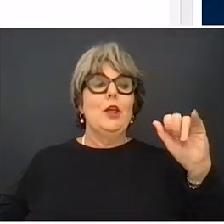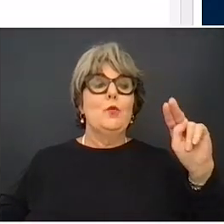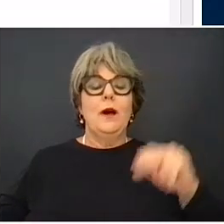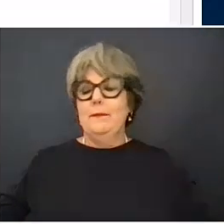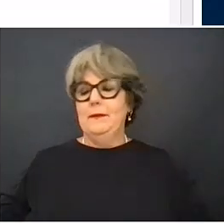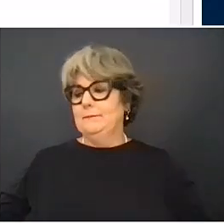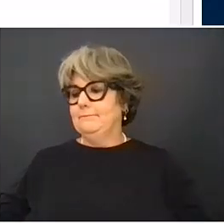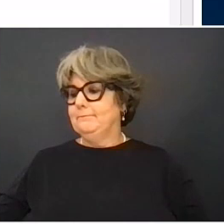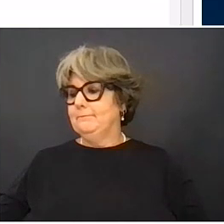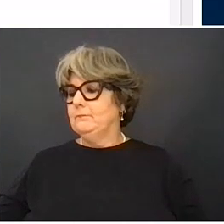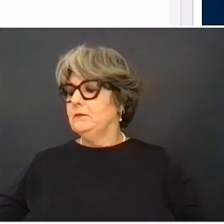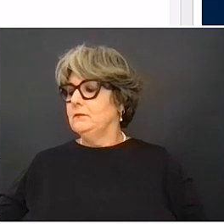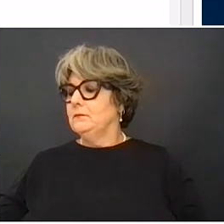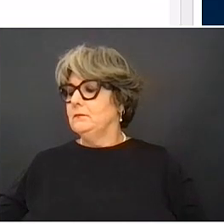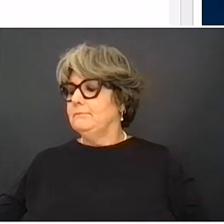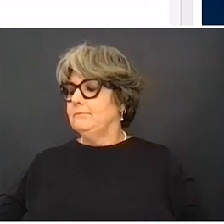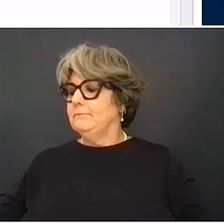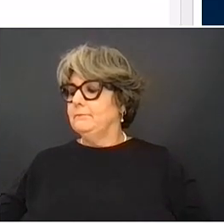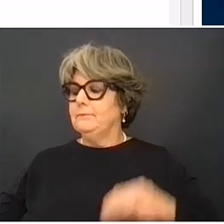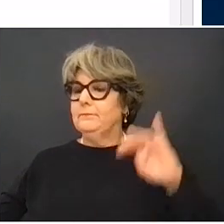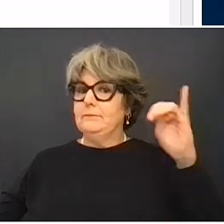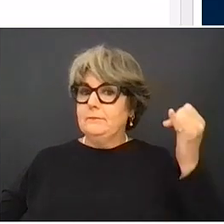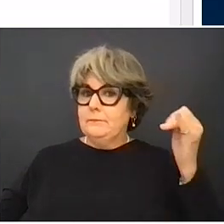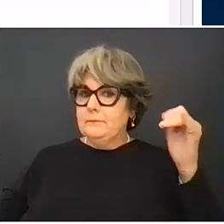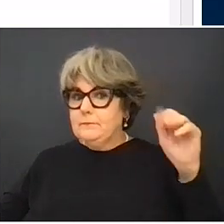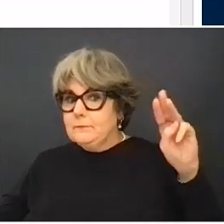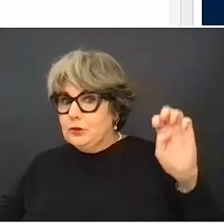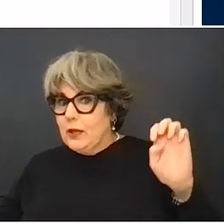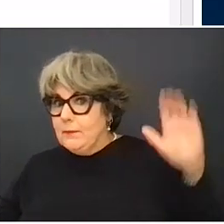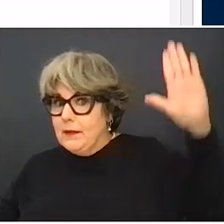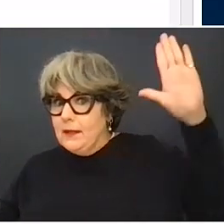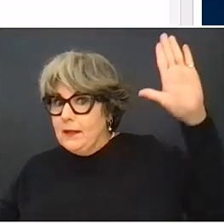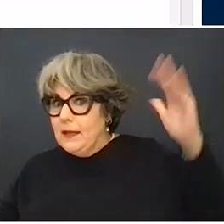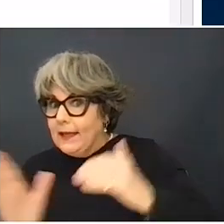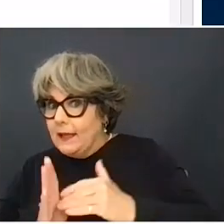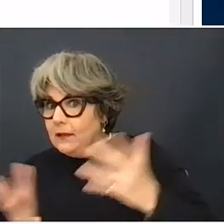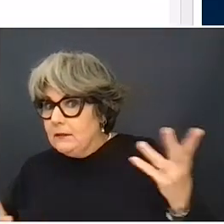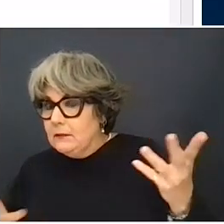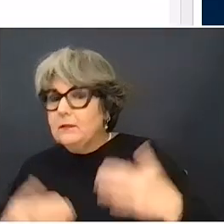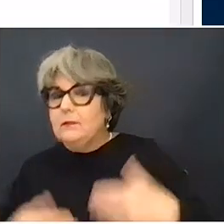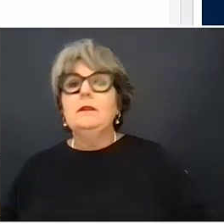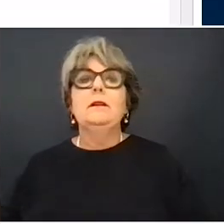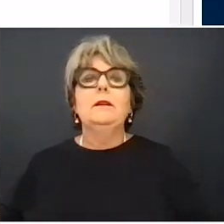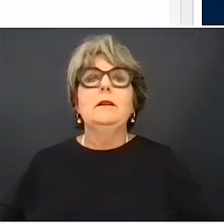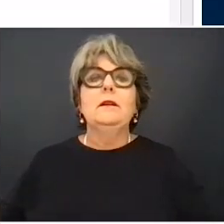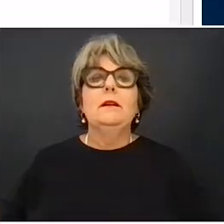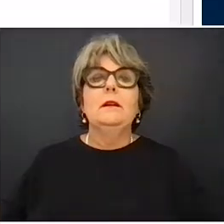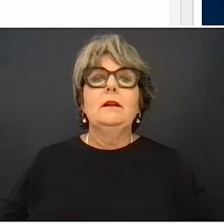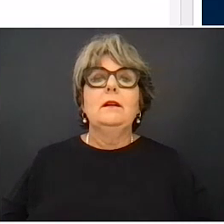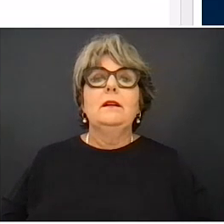Jamie, is your hand up again, or was it-? Yeah. Okay, I couldn't tell.